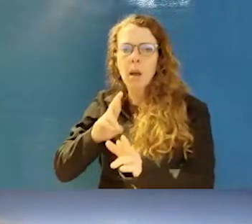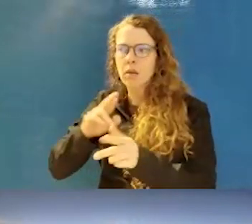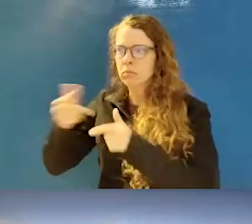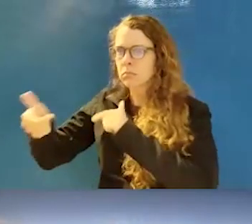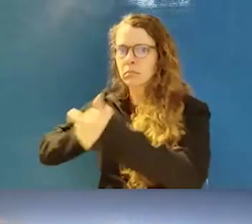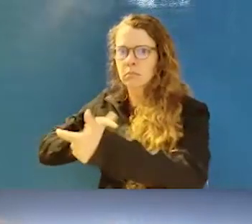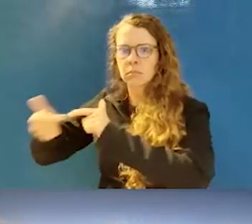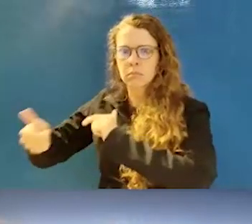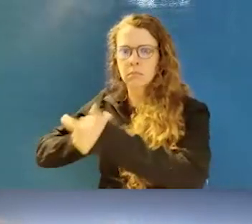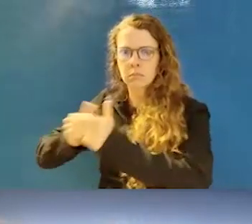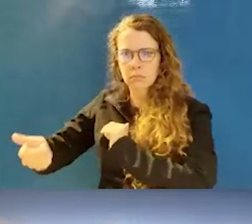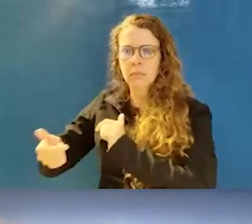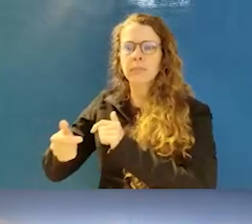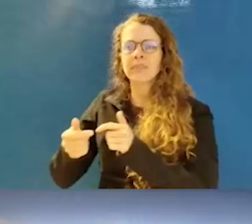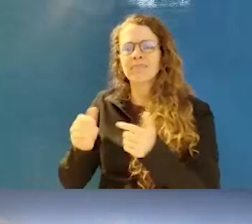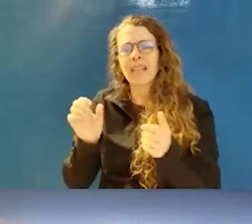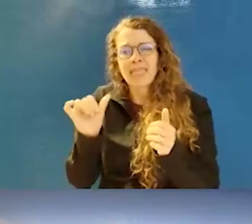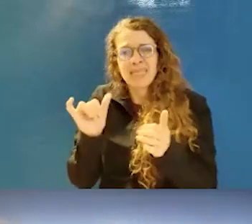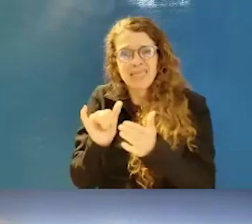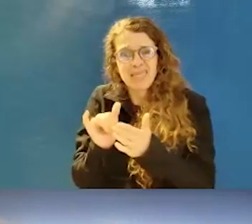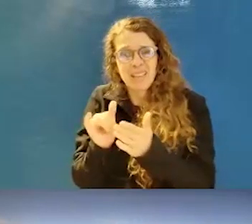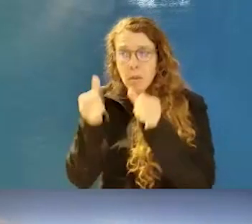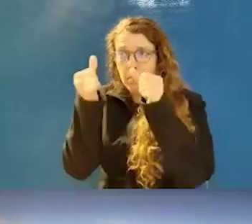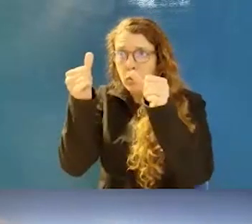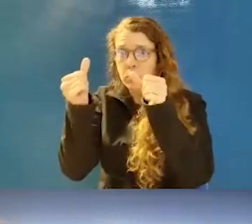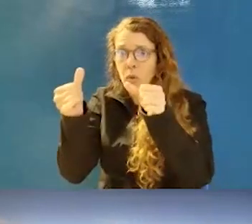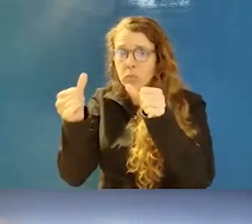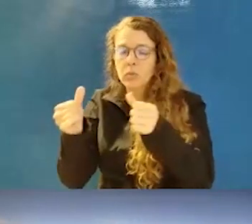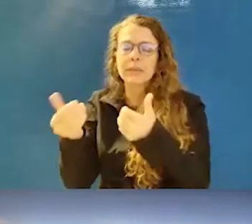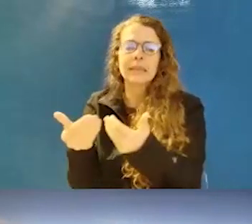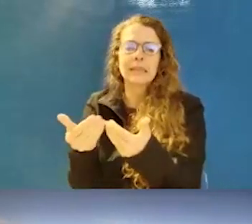is kind of an easy way to do that student to student interaction.